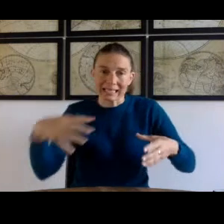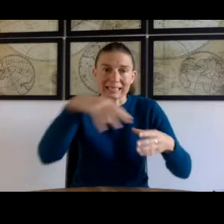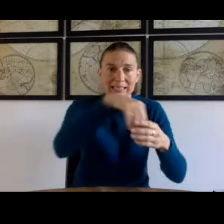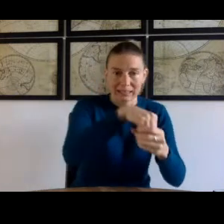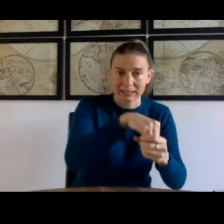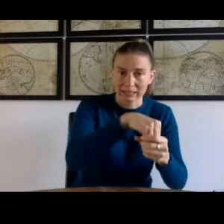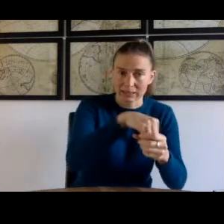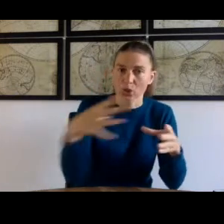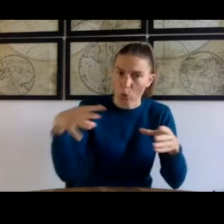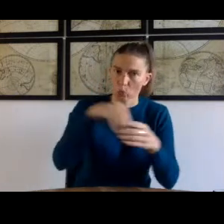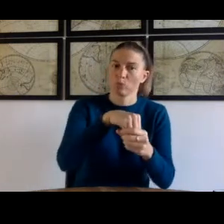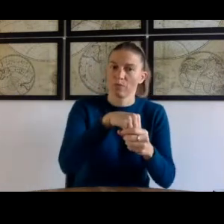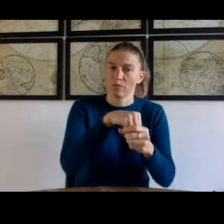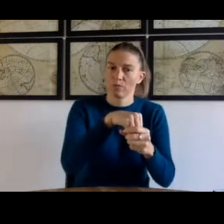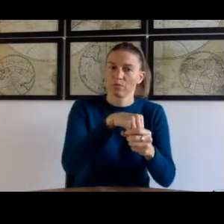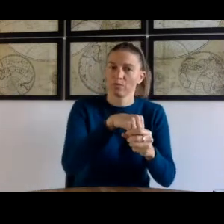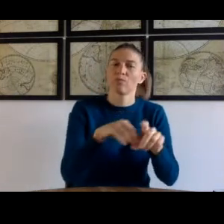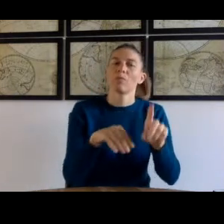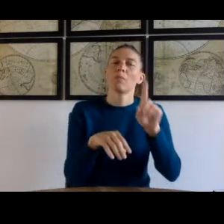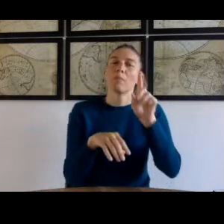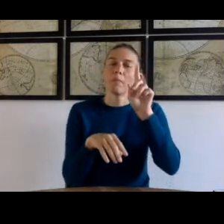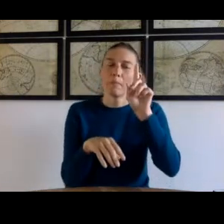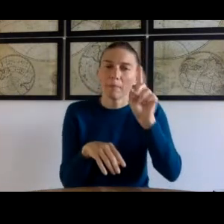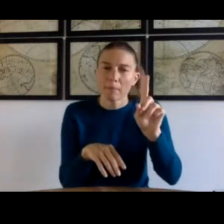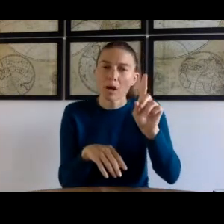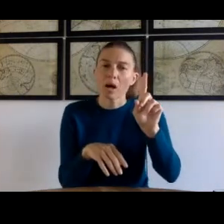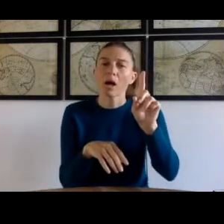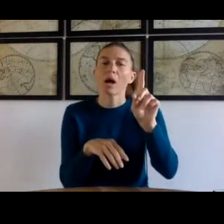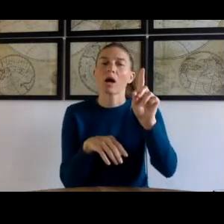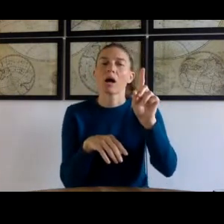and we want our outputs for each of the organizations